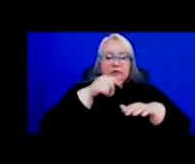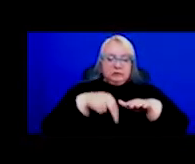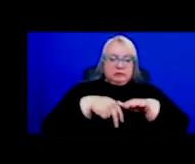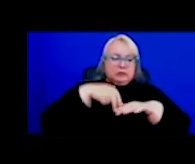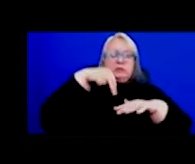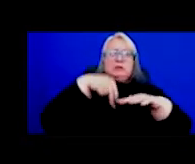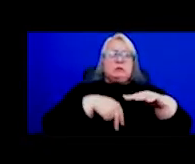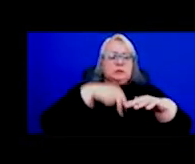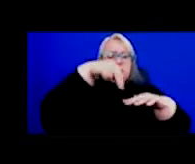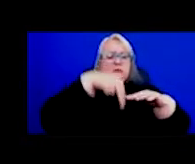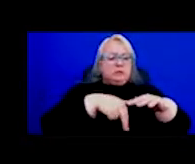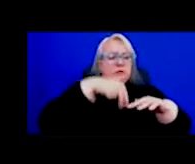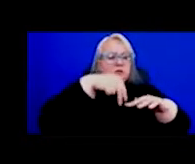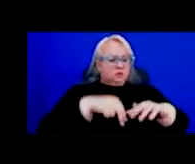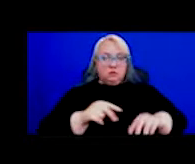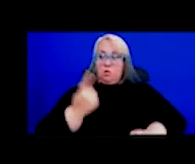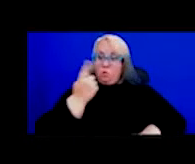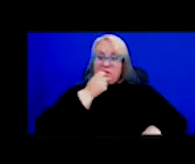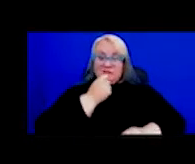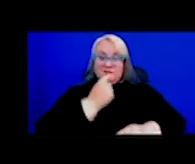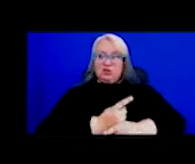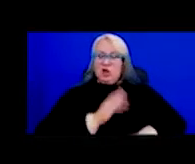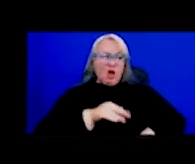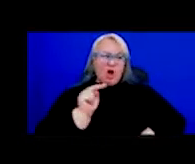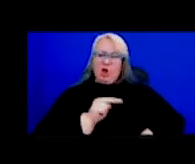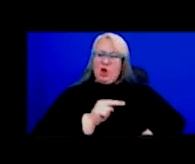"This is an emergency! It's a crisis! We need to get the babies out of the water right now!"